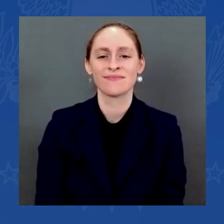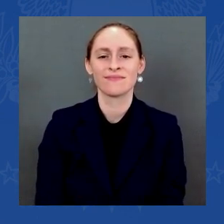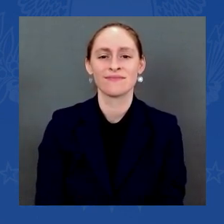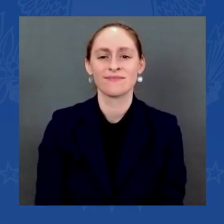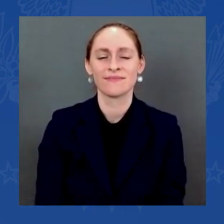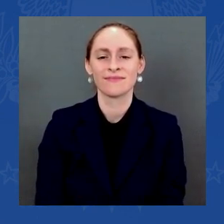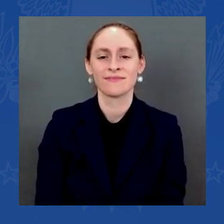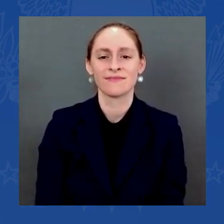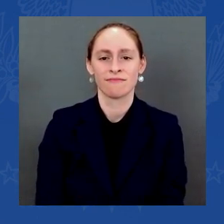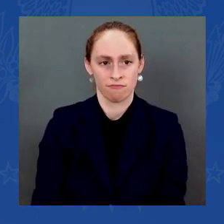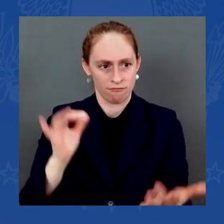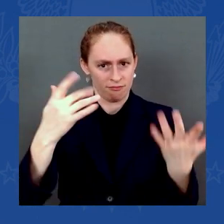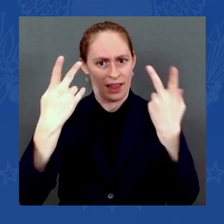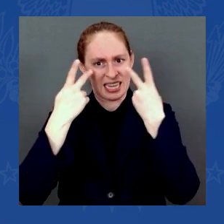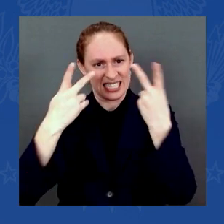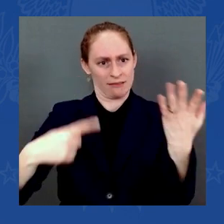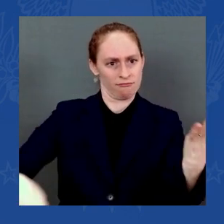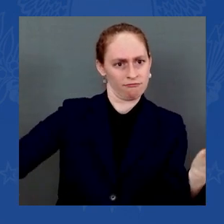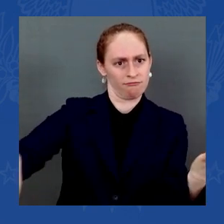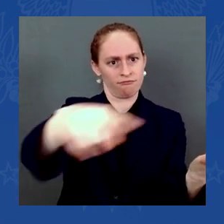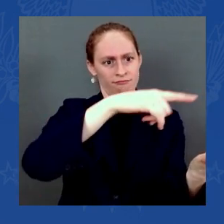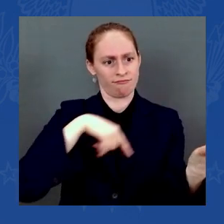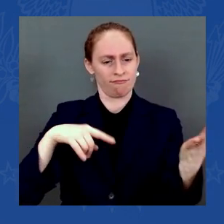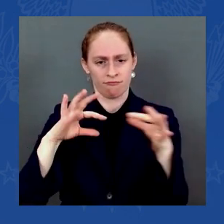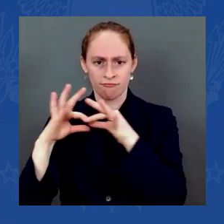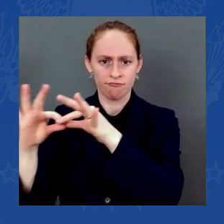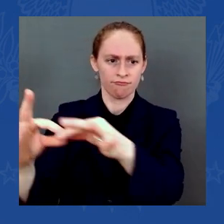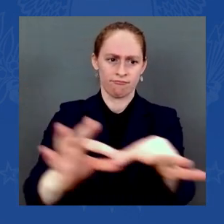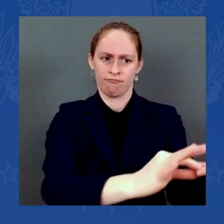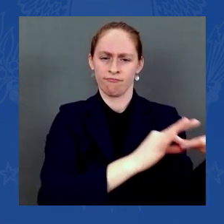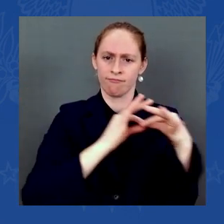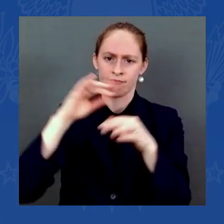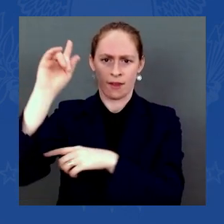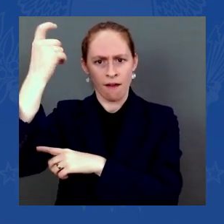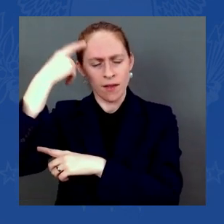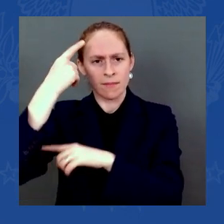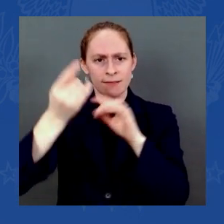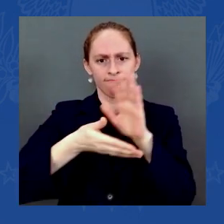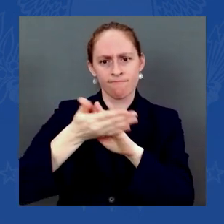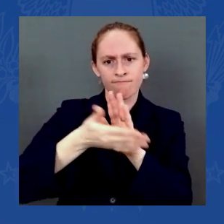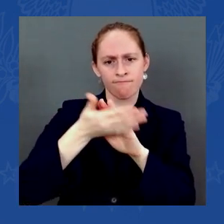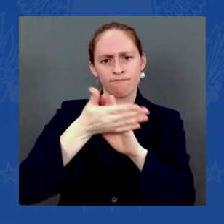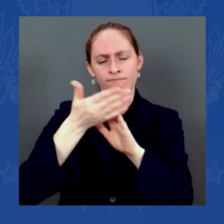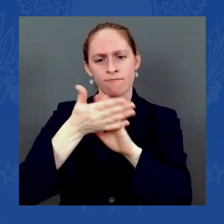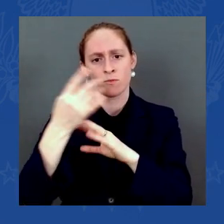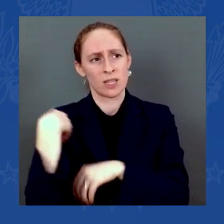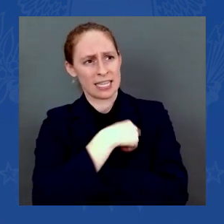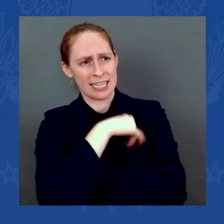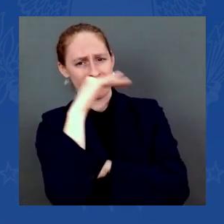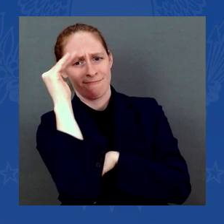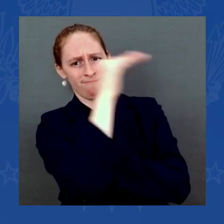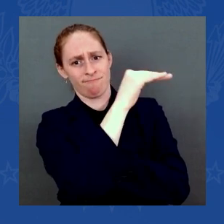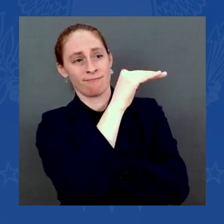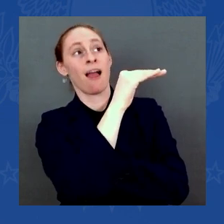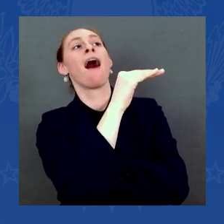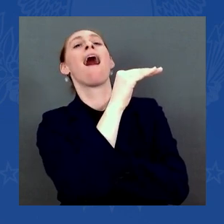And their President is about to sign a bill into law that's consequential. It's about accelerating hope